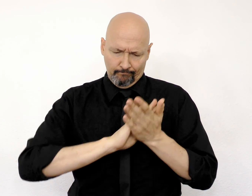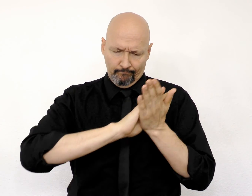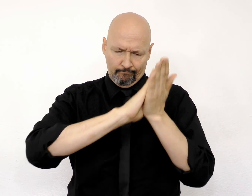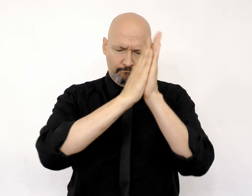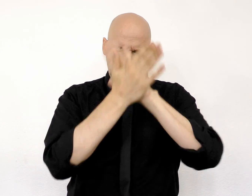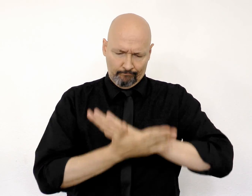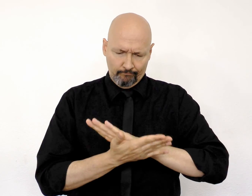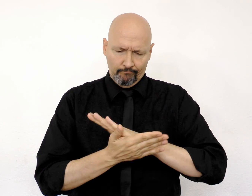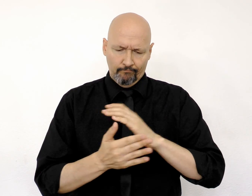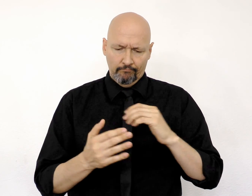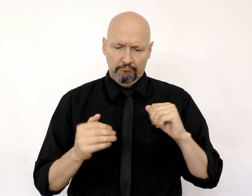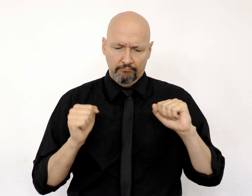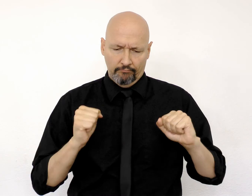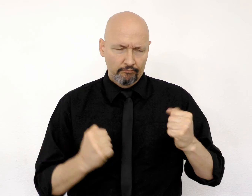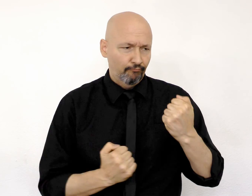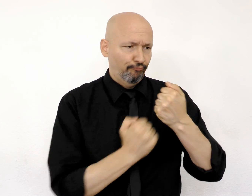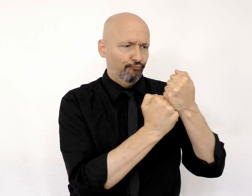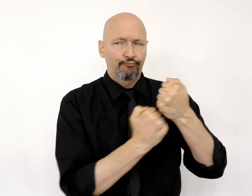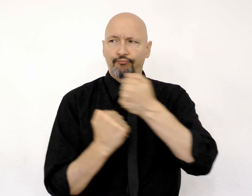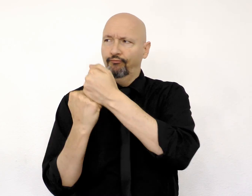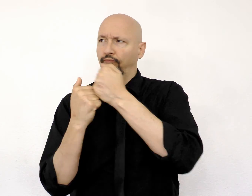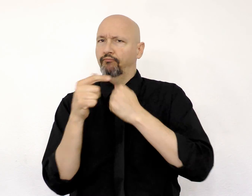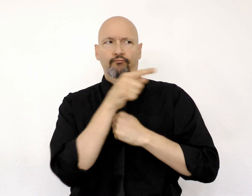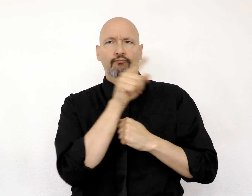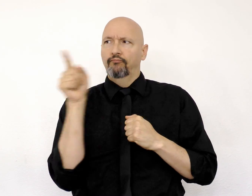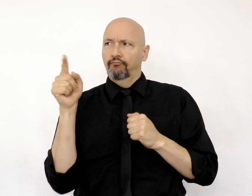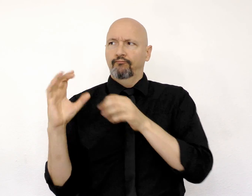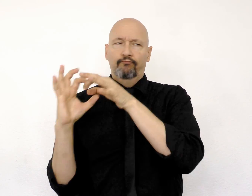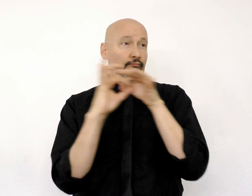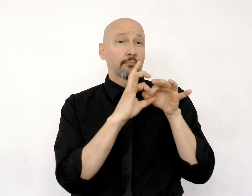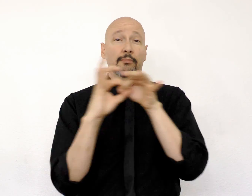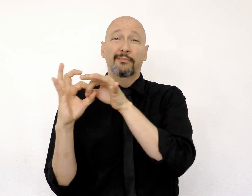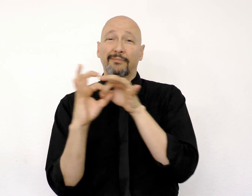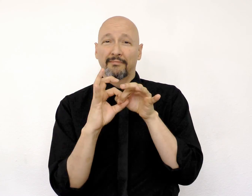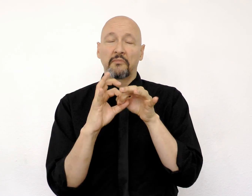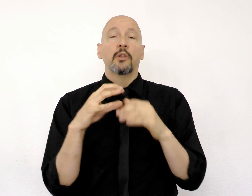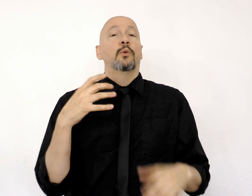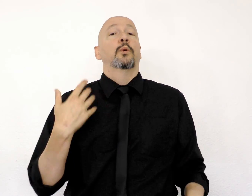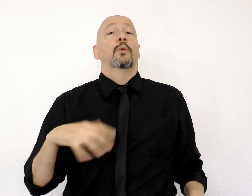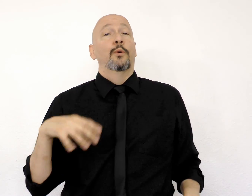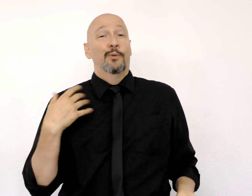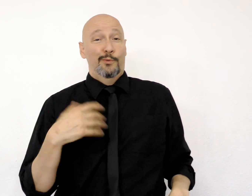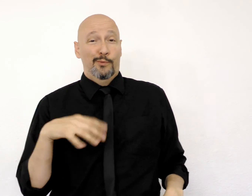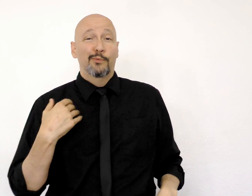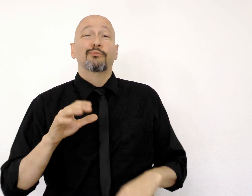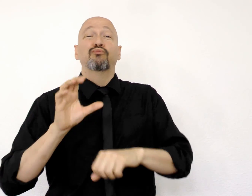How can I become able to support the connections of others?